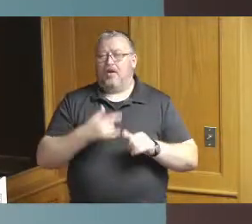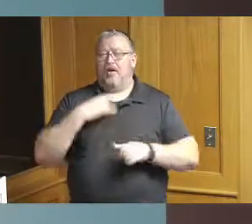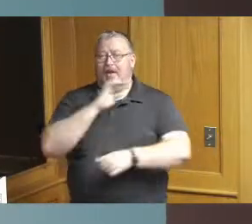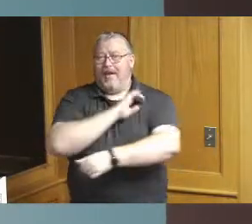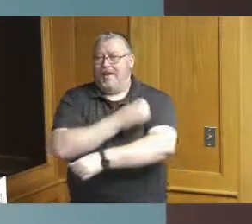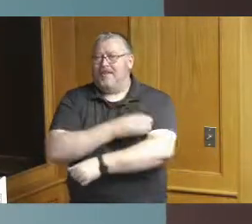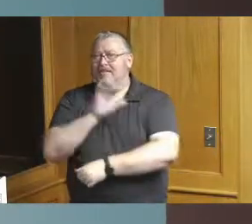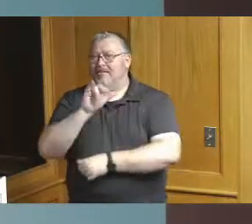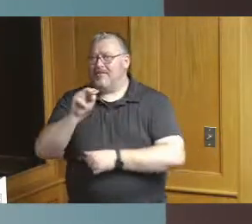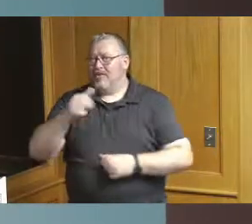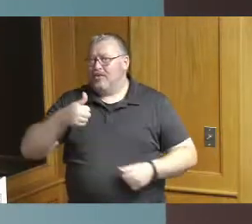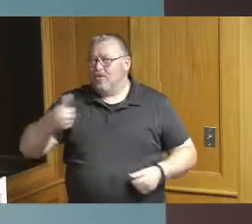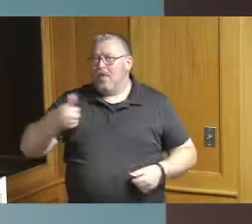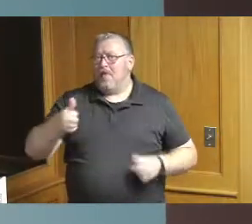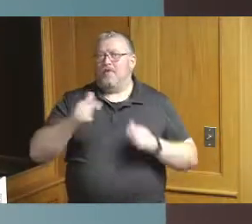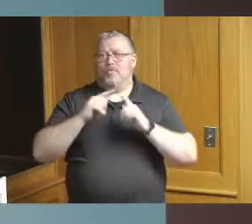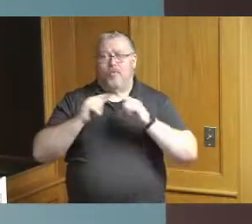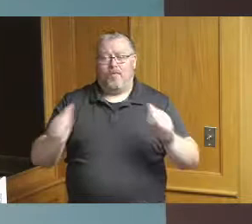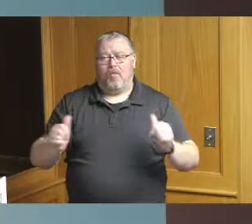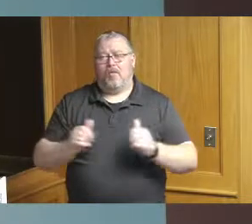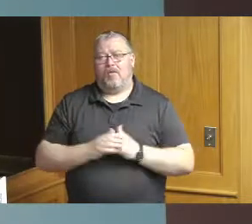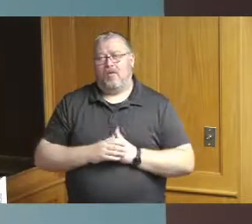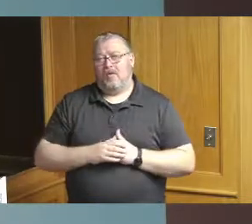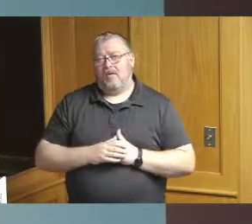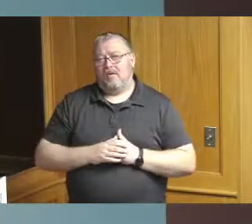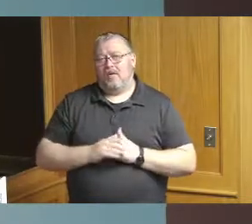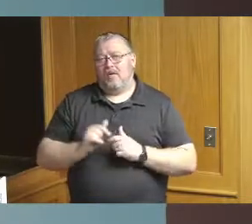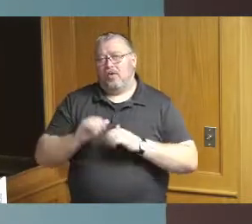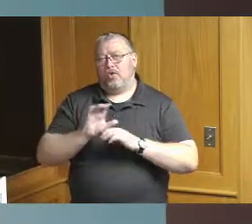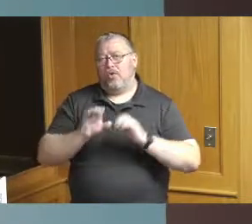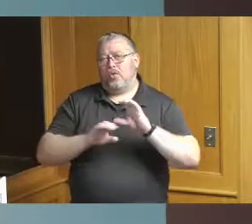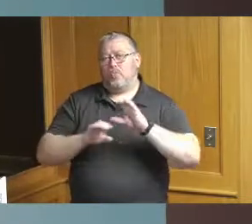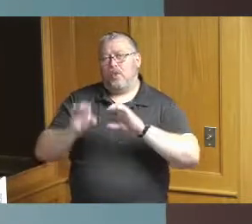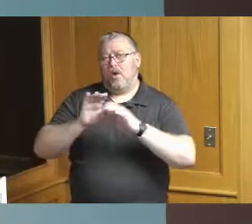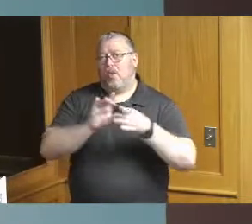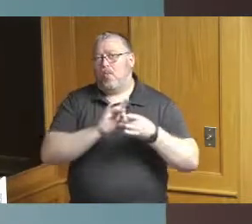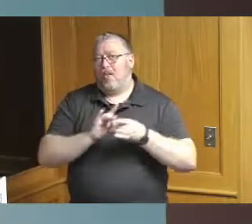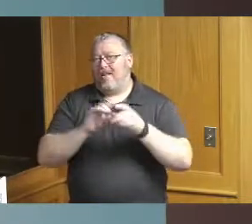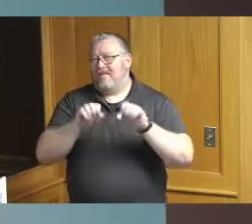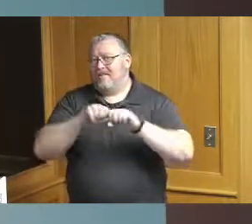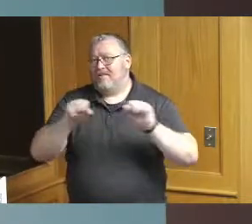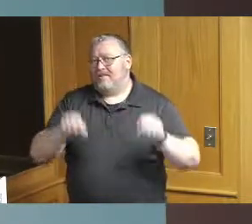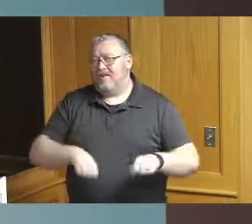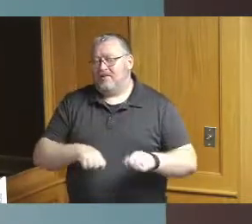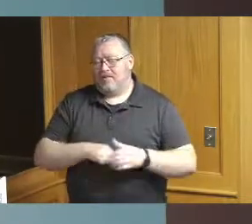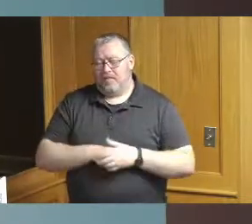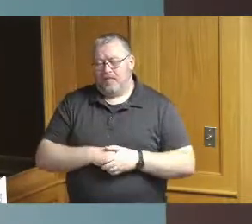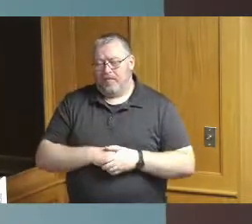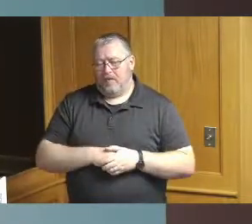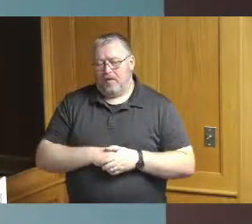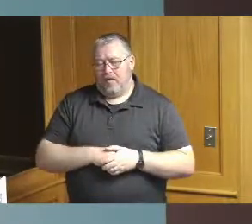transportation so on developed a construction coordination system where utilities like msd